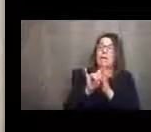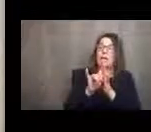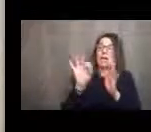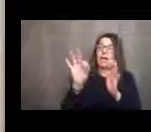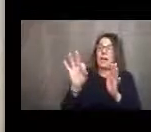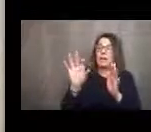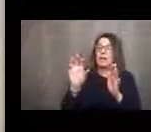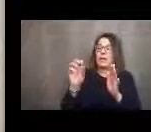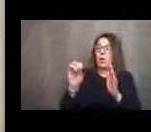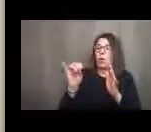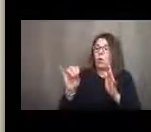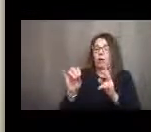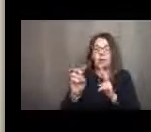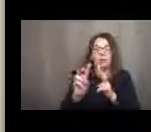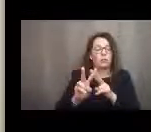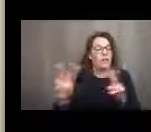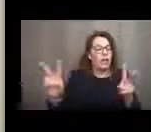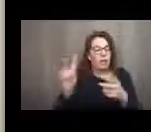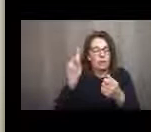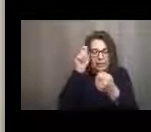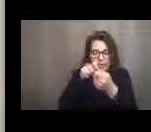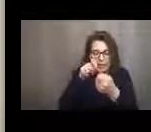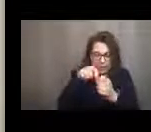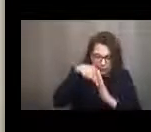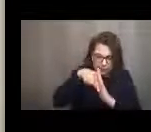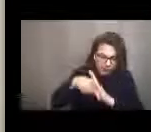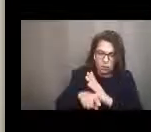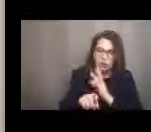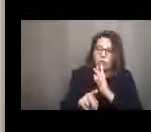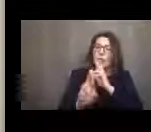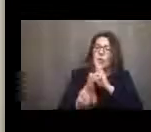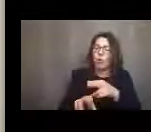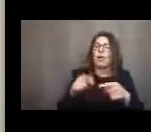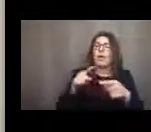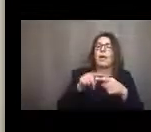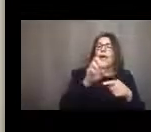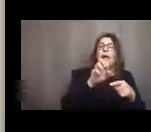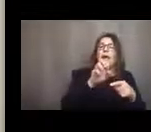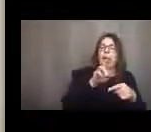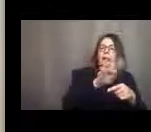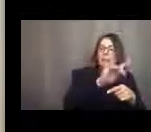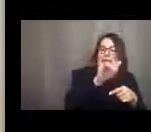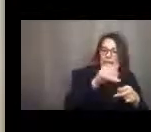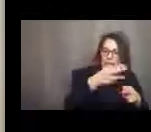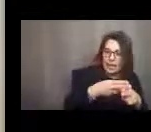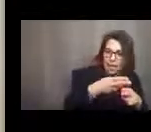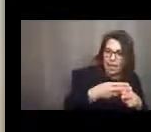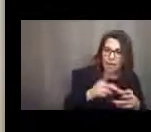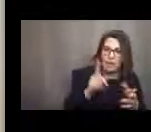This is a very detailed report. It will give us the entity name in which the Investigator has an FCOI,